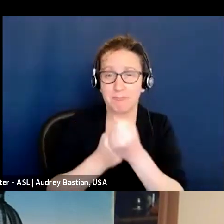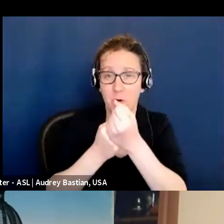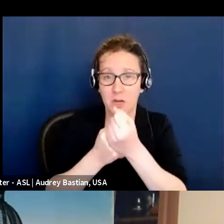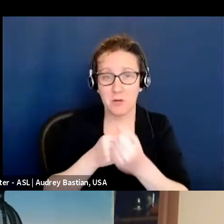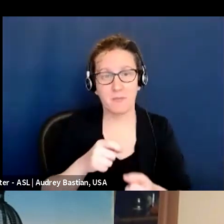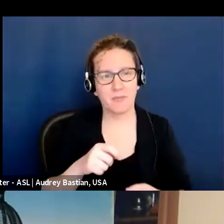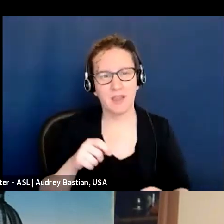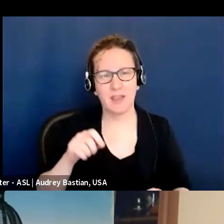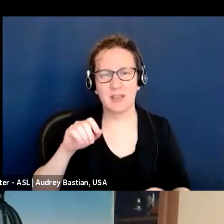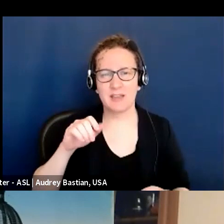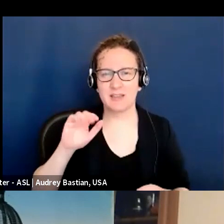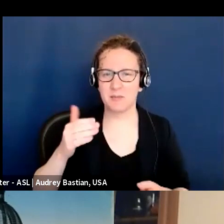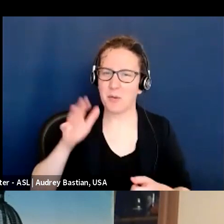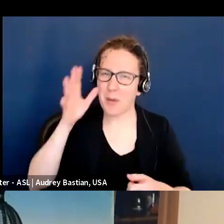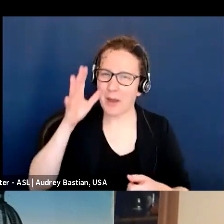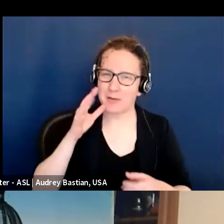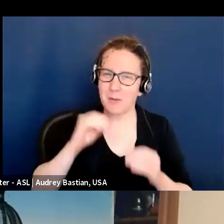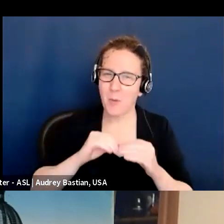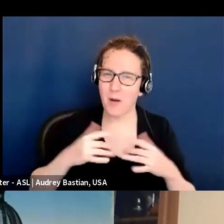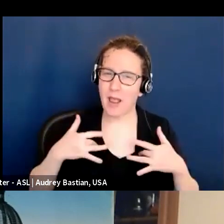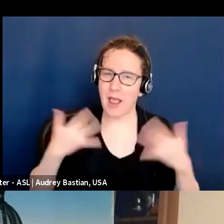parent at ease a little bit more? >> ANA SIKHASHVILI: Yeah.